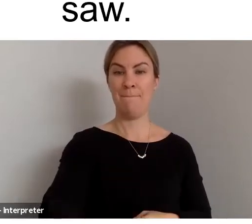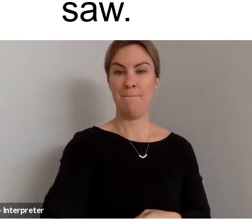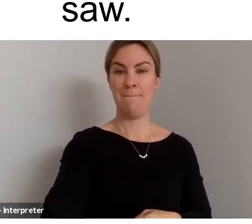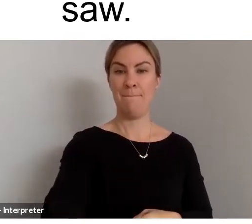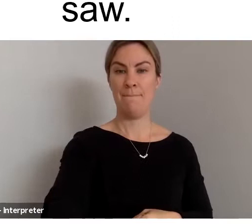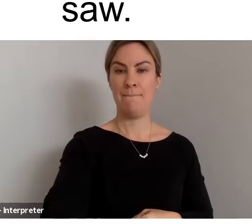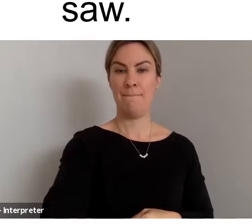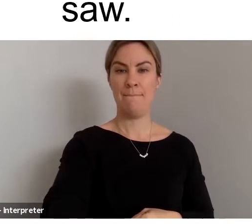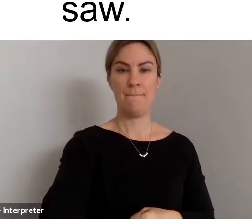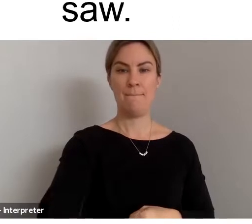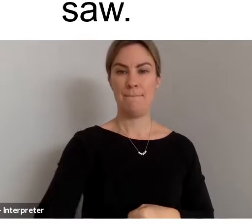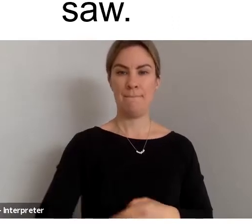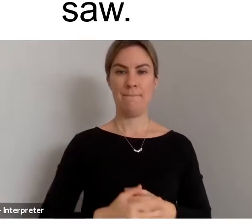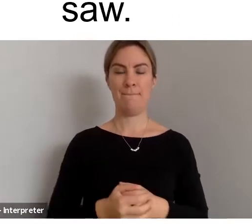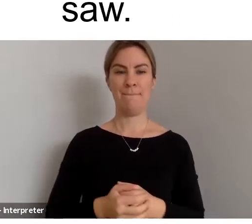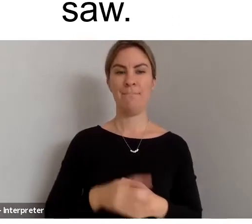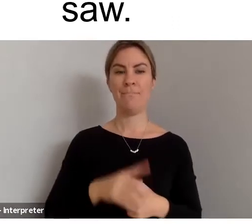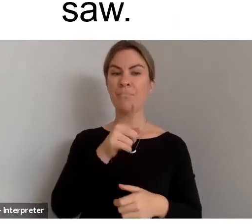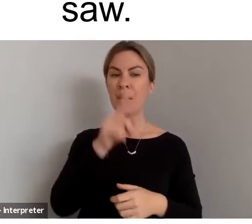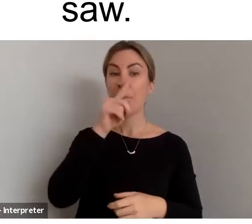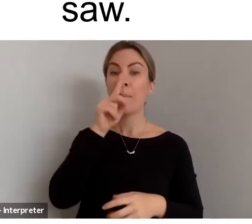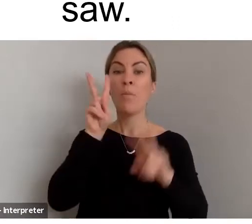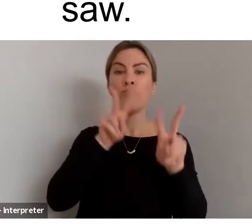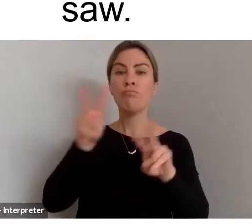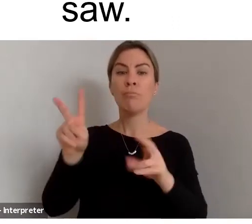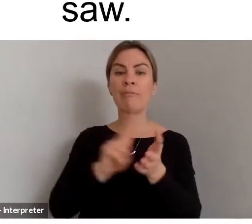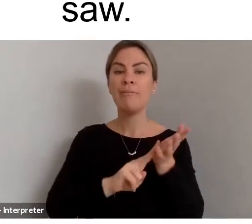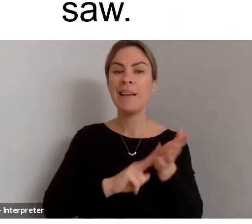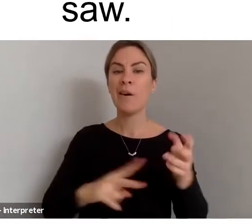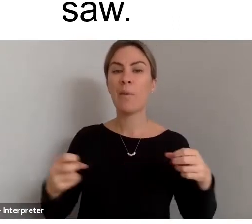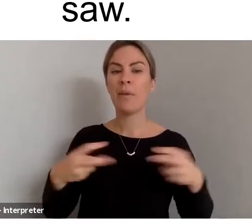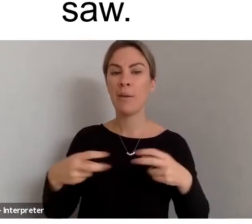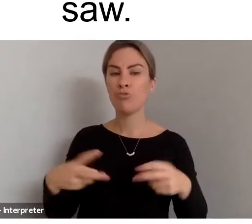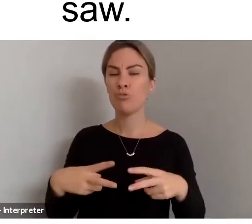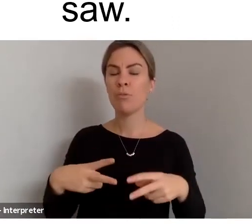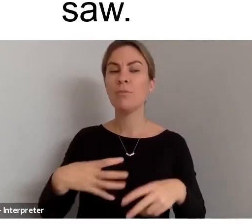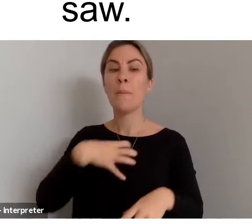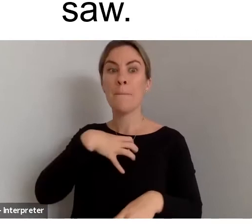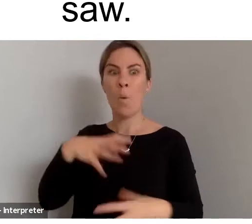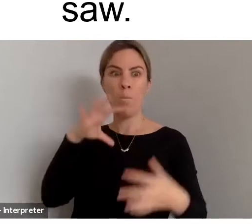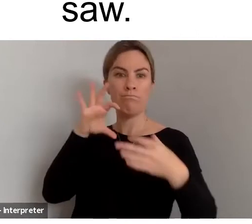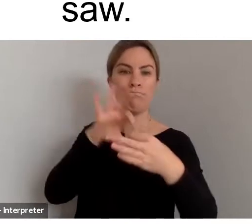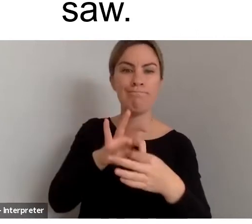People who watch videos with captions are more engaged. They are more likely to remember what they saw, connect with it,